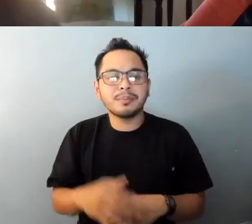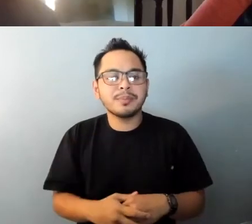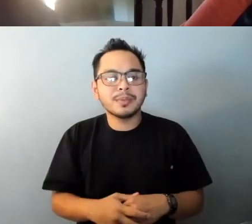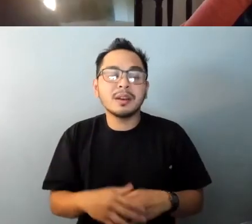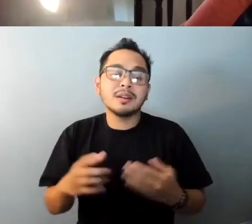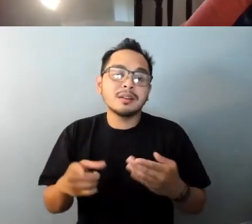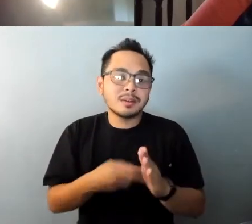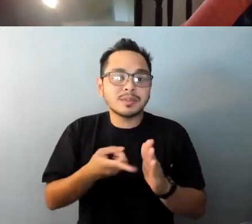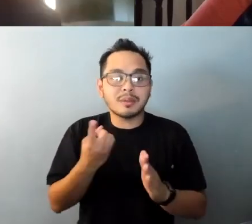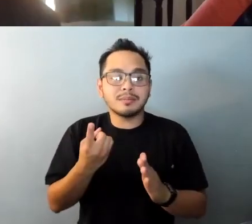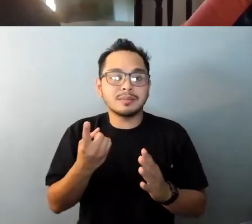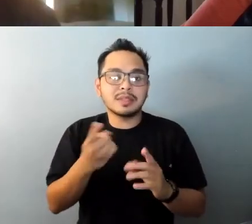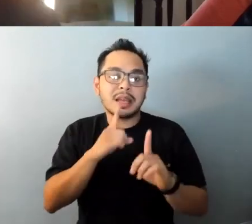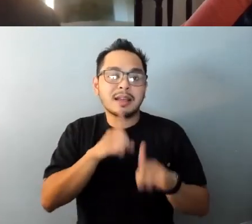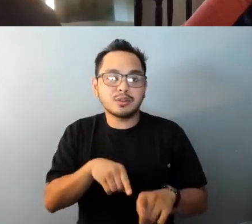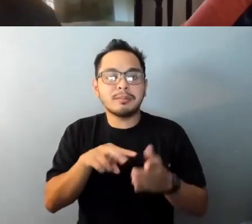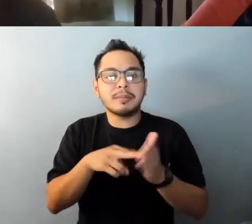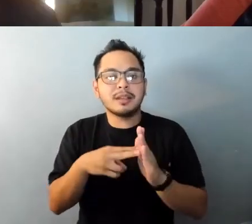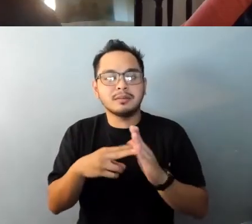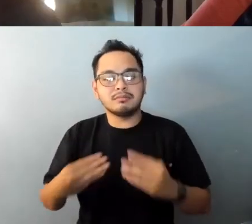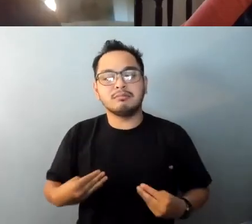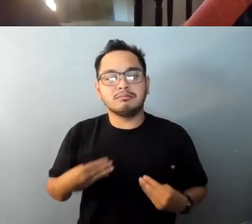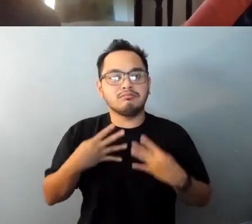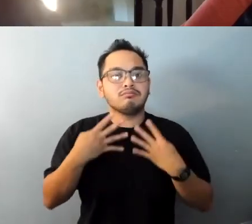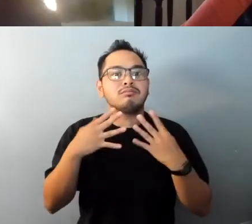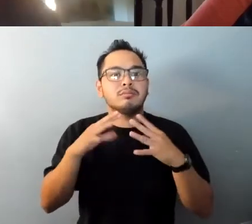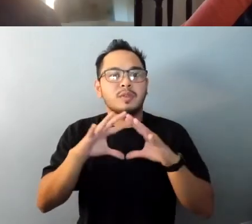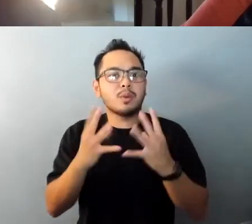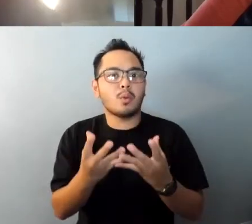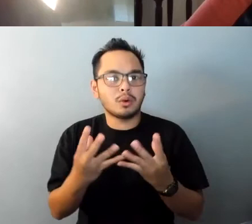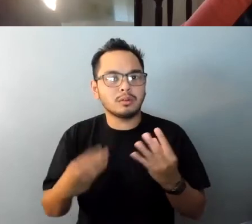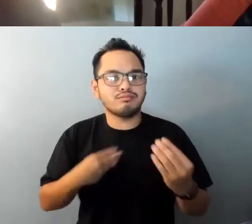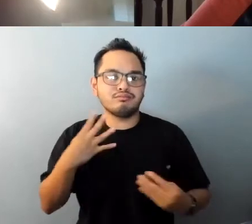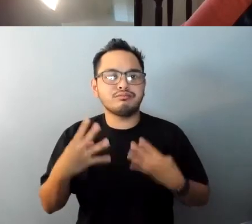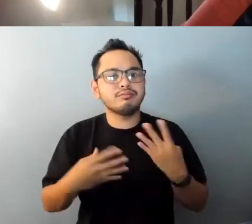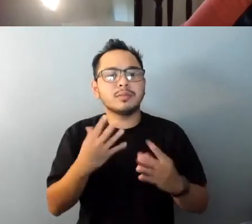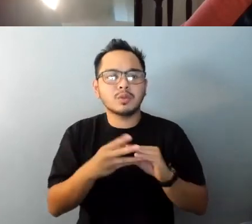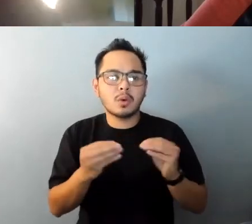the world around us the way everything does. But I think for me, it is just a story. Whether